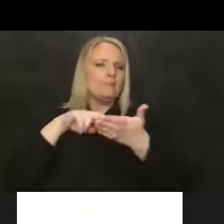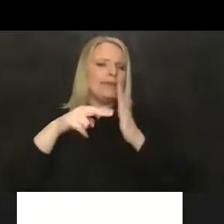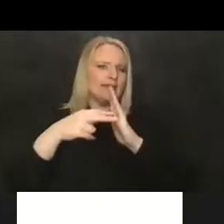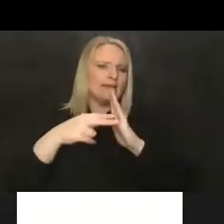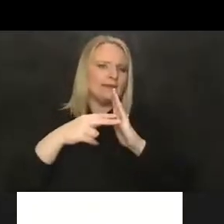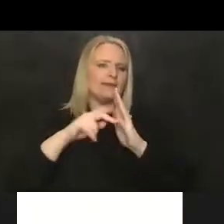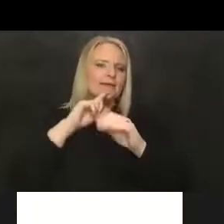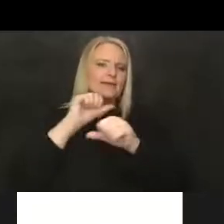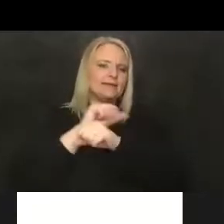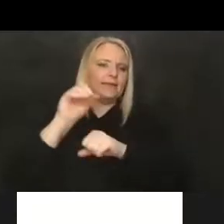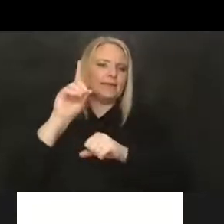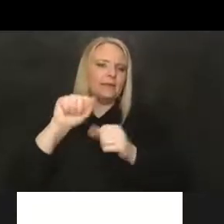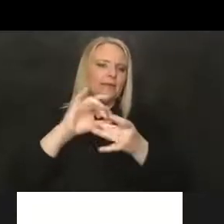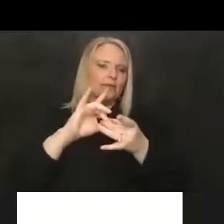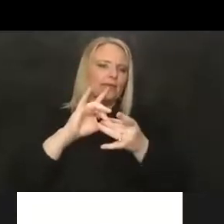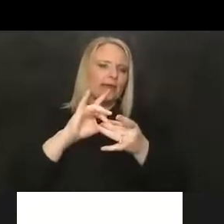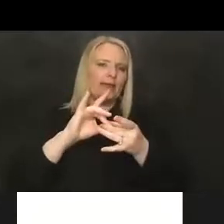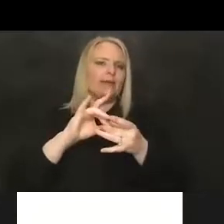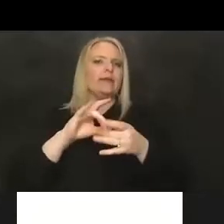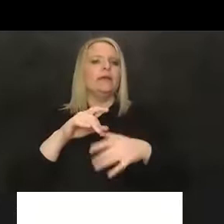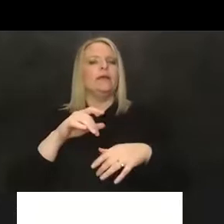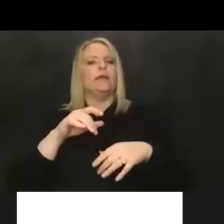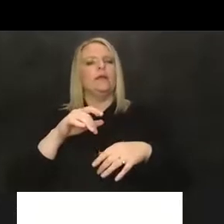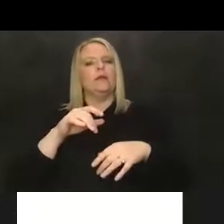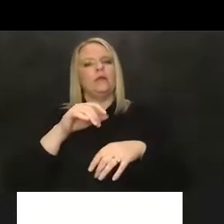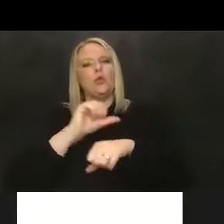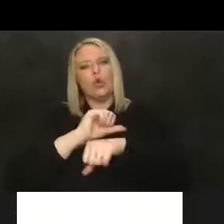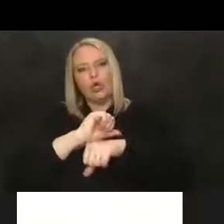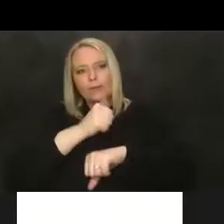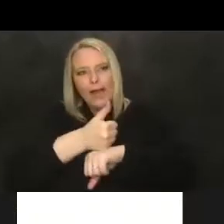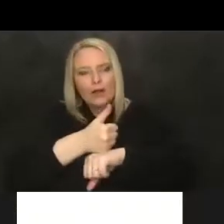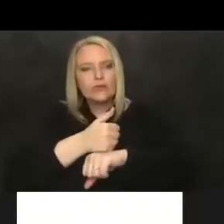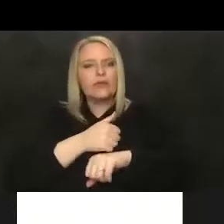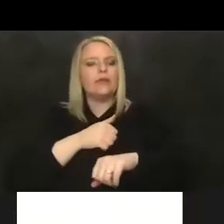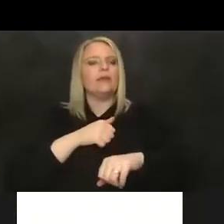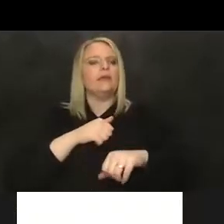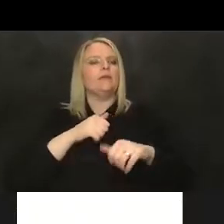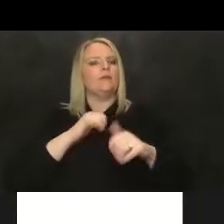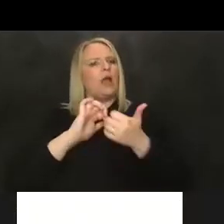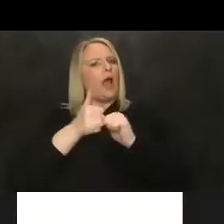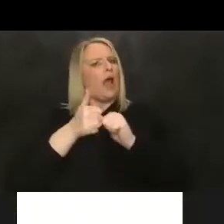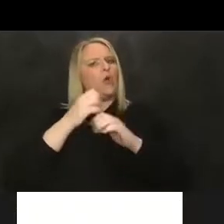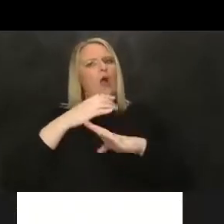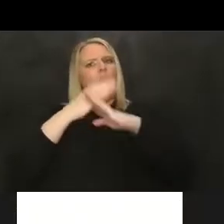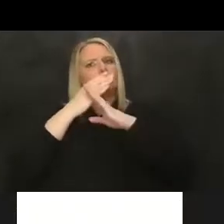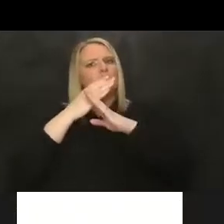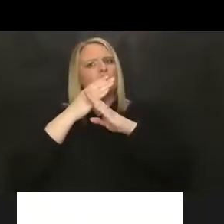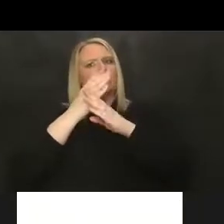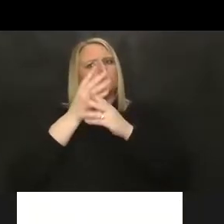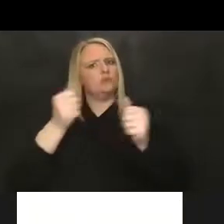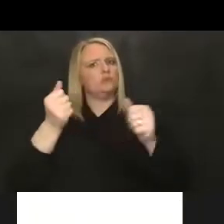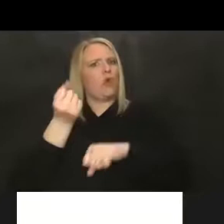but in terms of getting your work mounted, and how those obstacles were overcome?